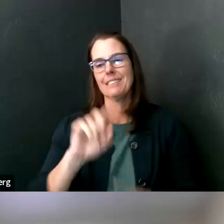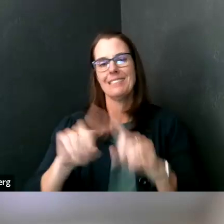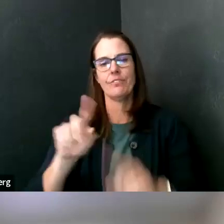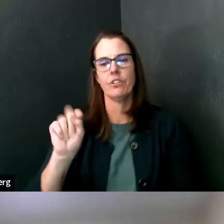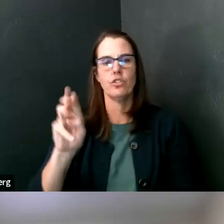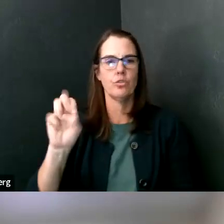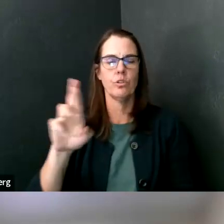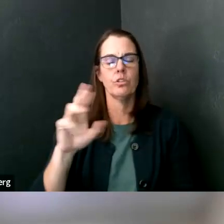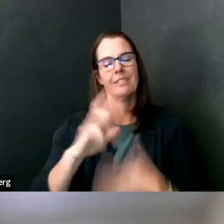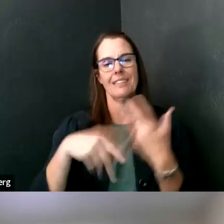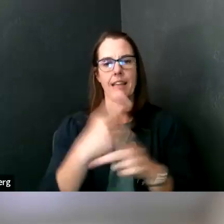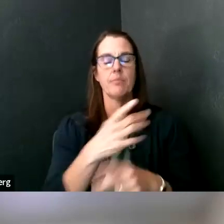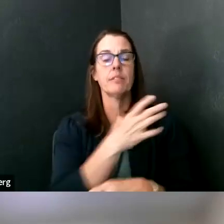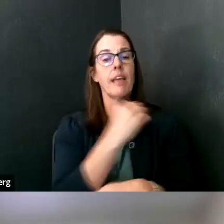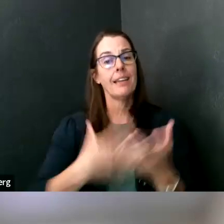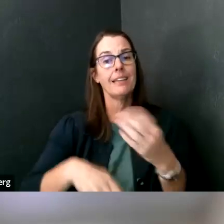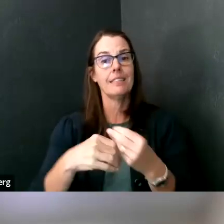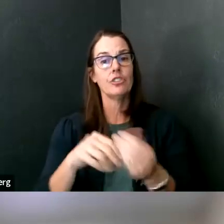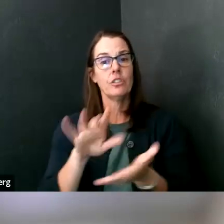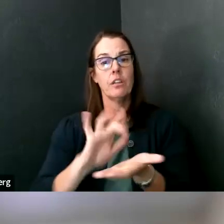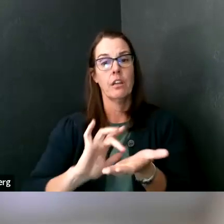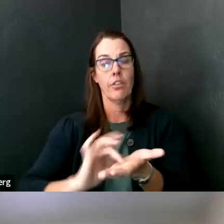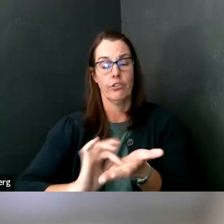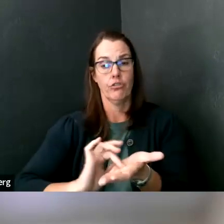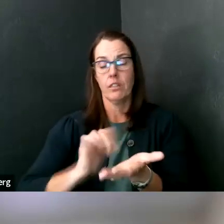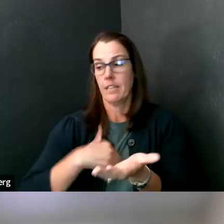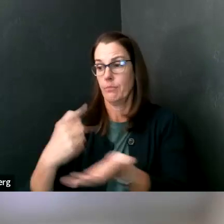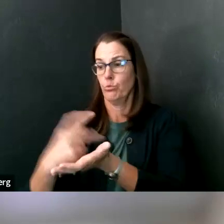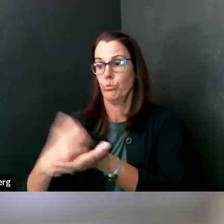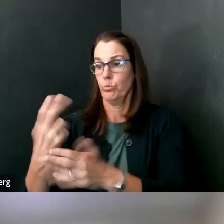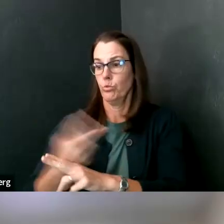indications. In addition to the drug substantial breath of approved uses, Keytruda has demonstrated